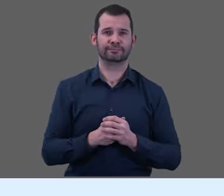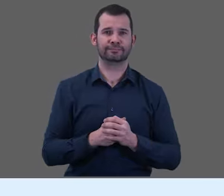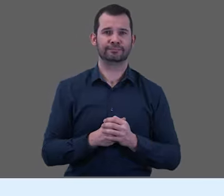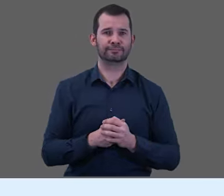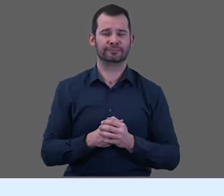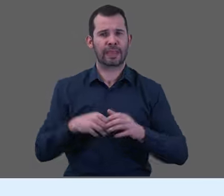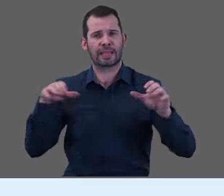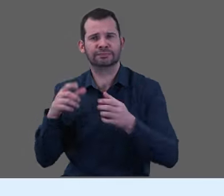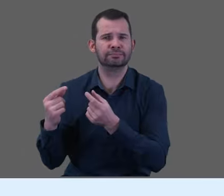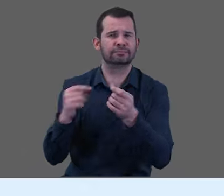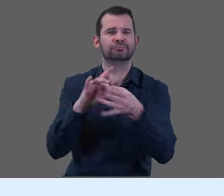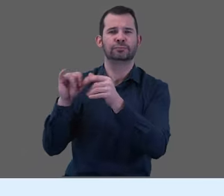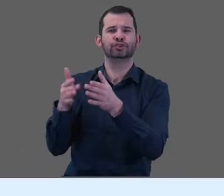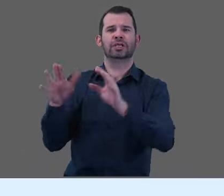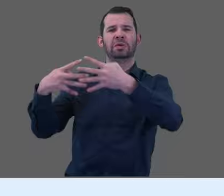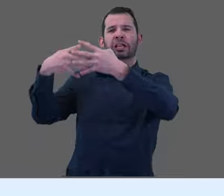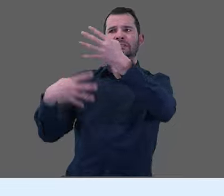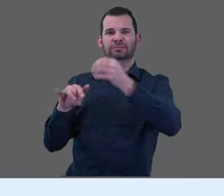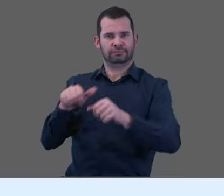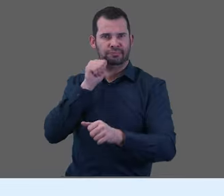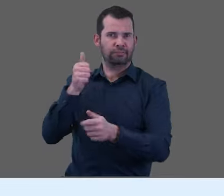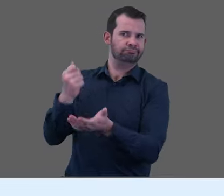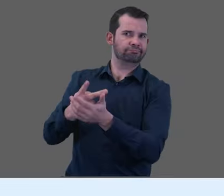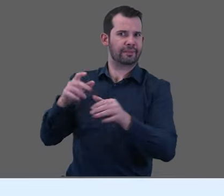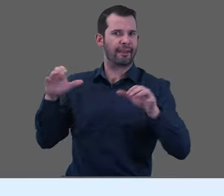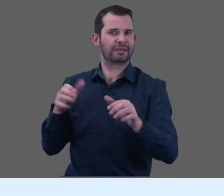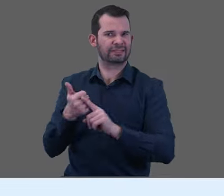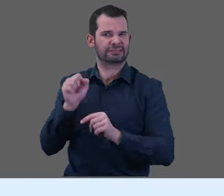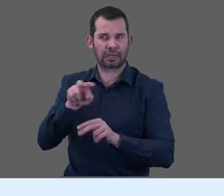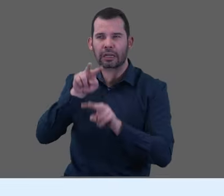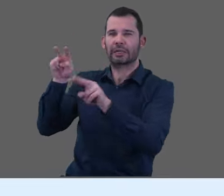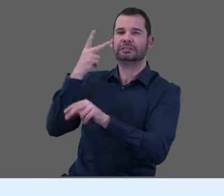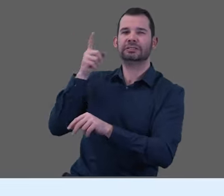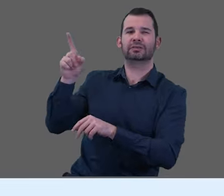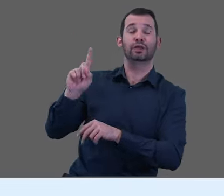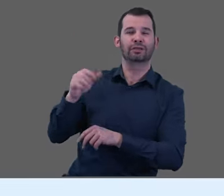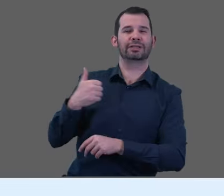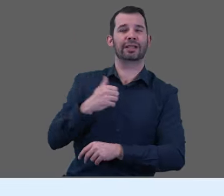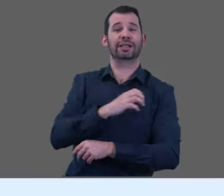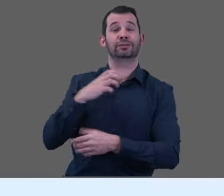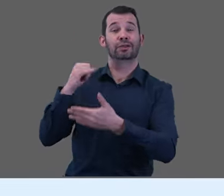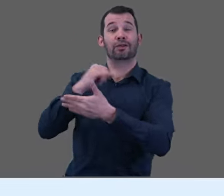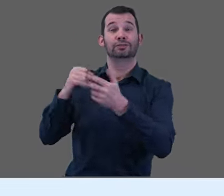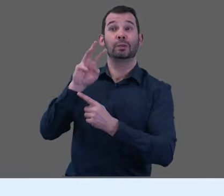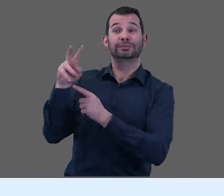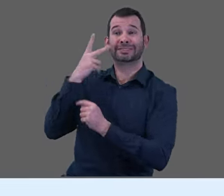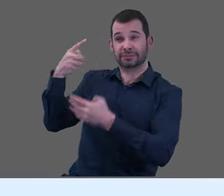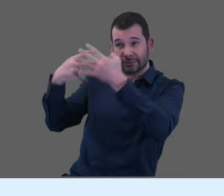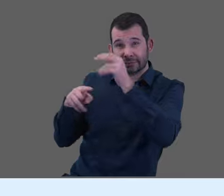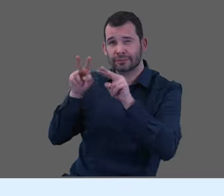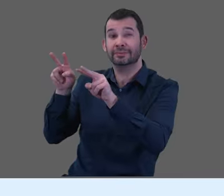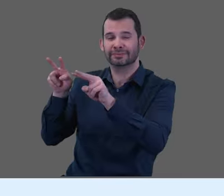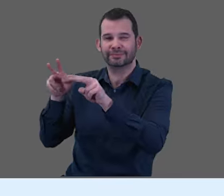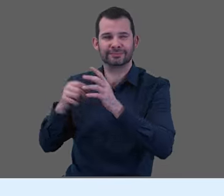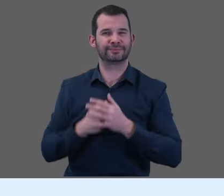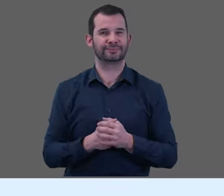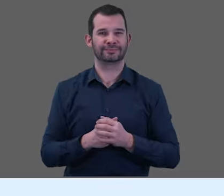Activities on the general list of ineligible activities, which can be found on the Canada Council for the Arts website.